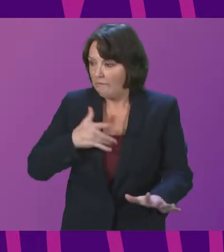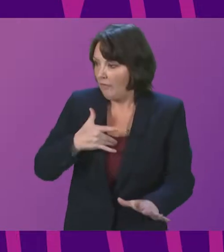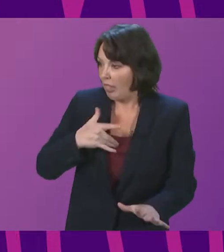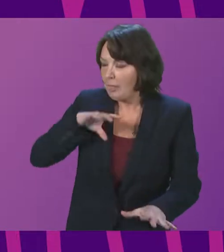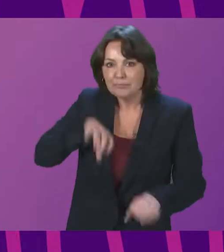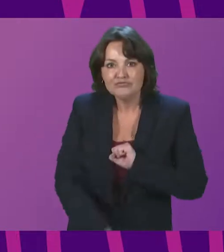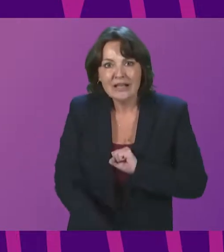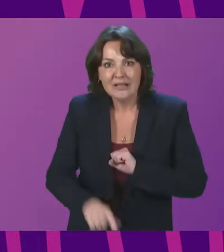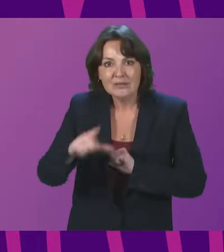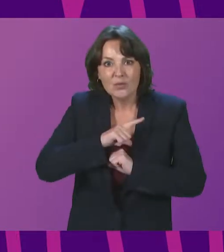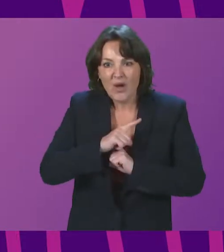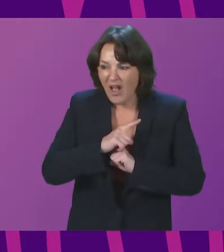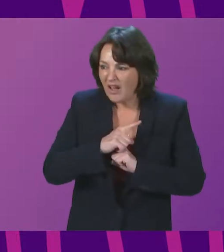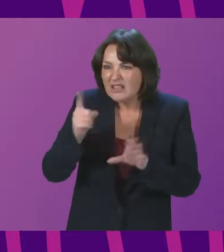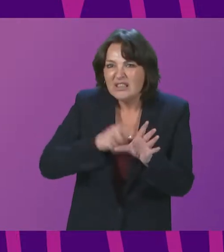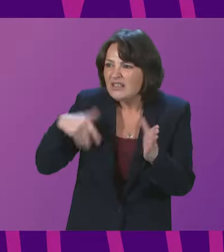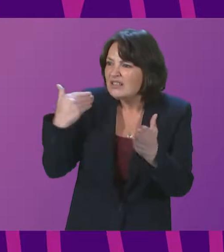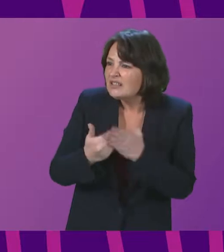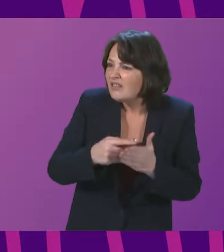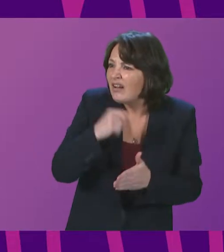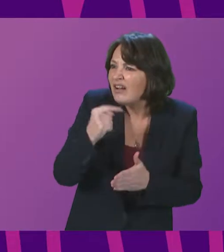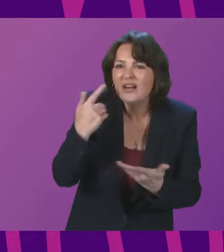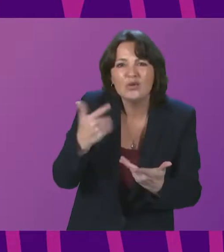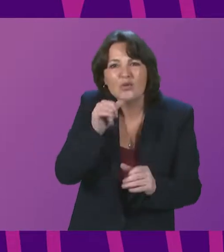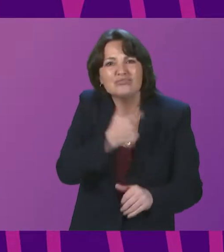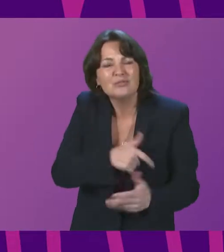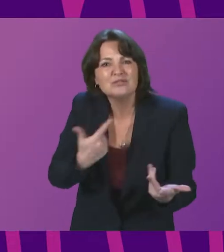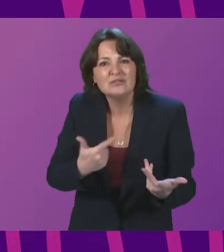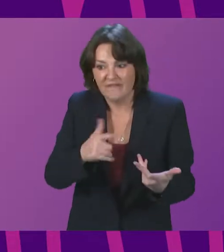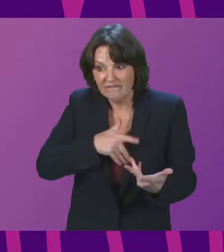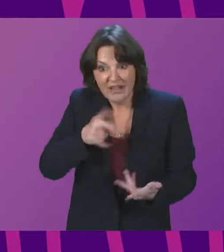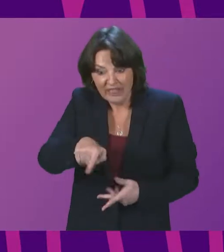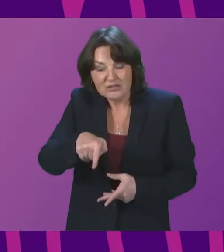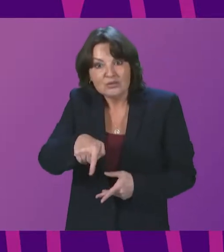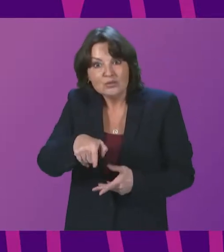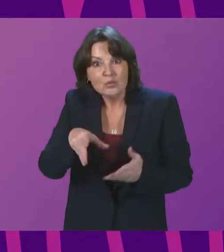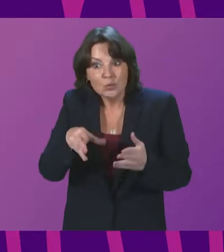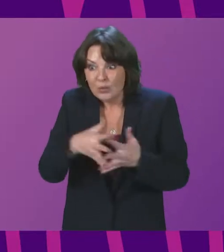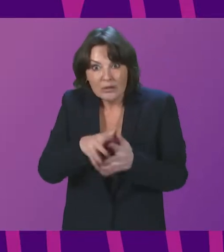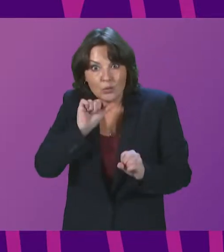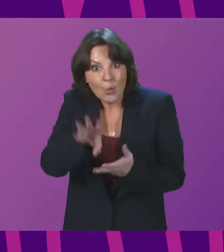wages this week, as Alastair Salvesen—one of Scotland’s wealthiest men—claims that there are no funds to pay them.